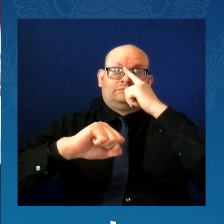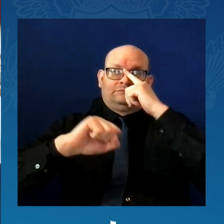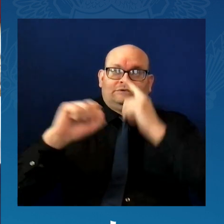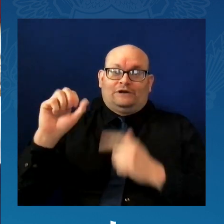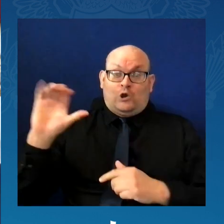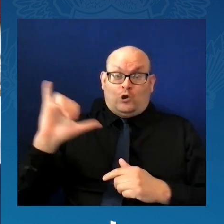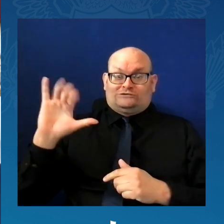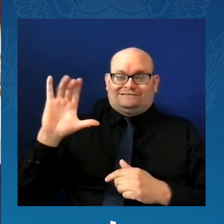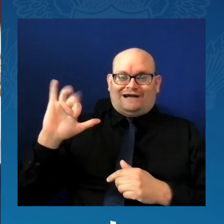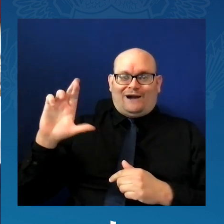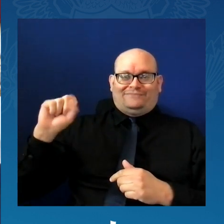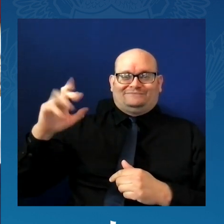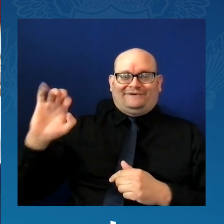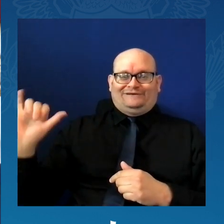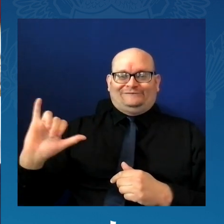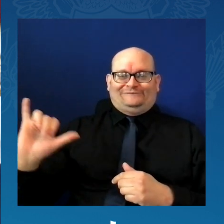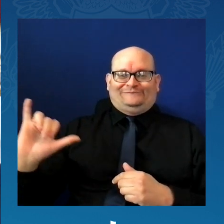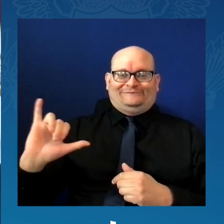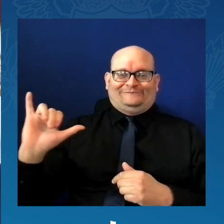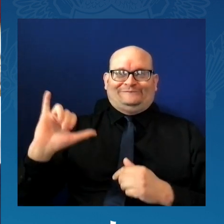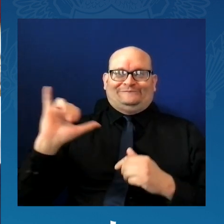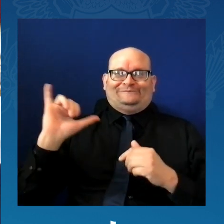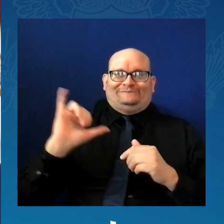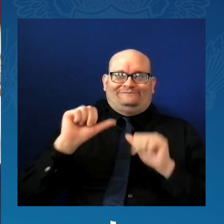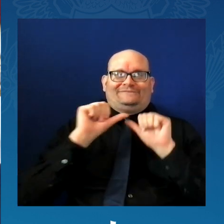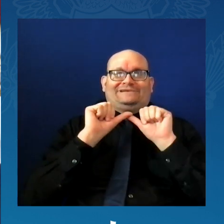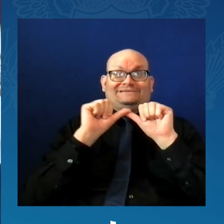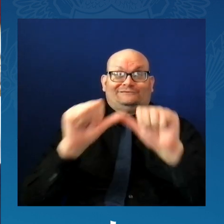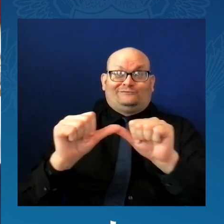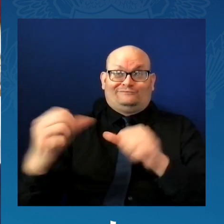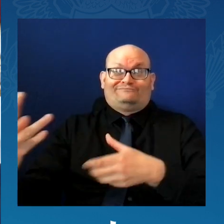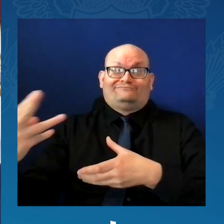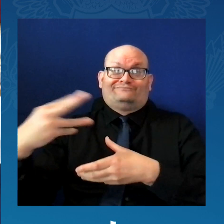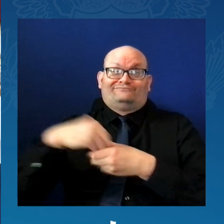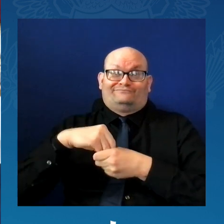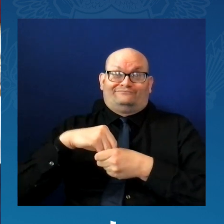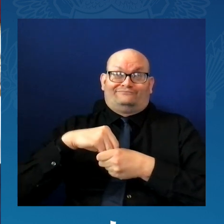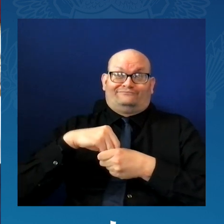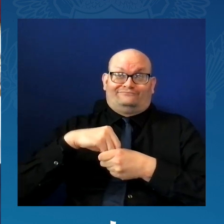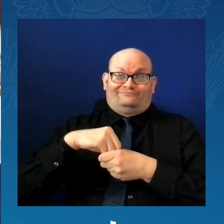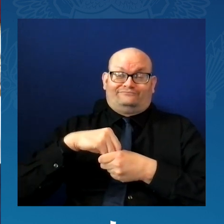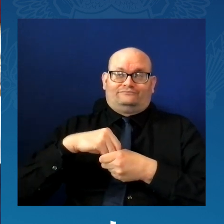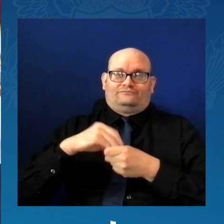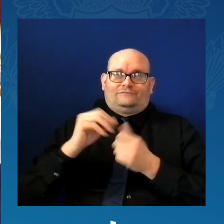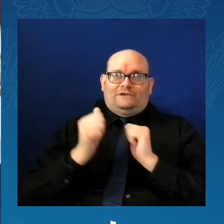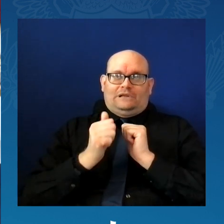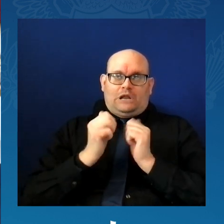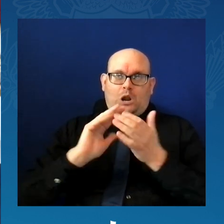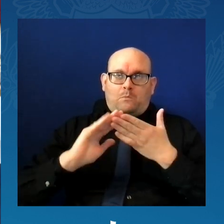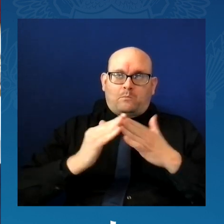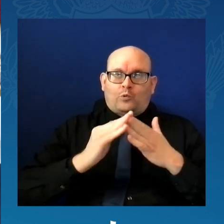we want to continue to engage with this community, community, industry leaders, academia. And we are going to do